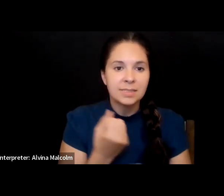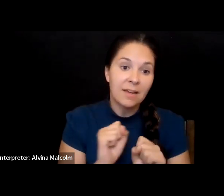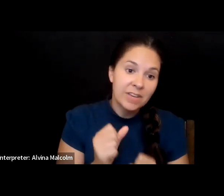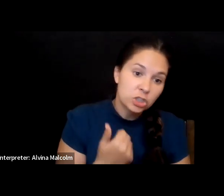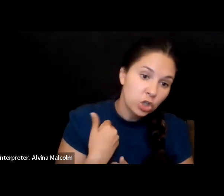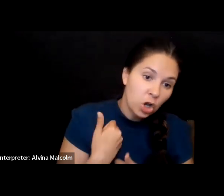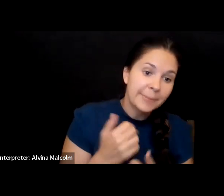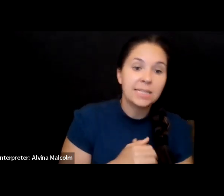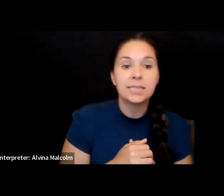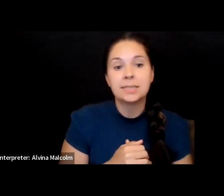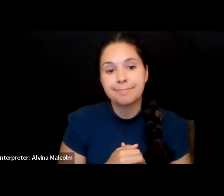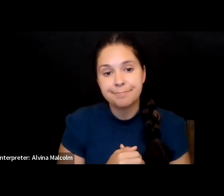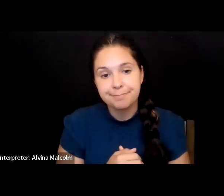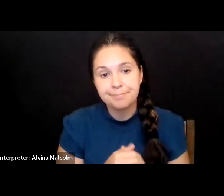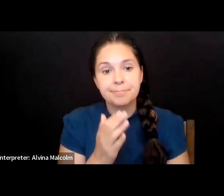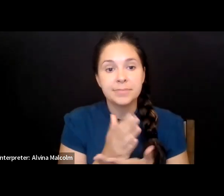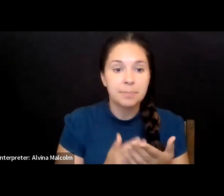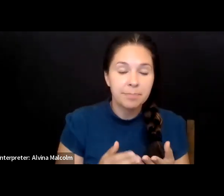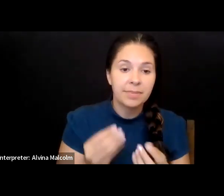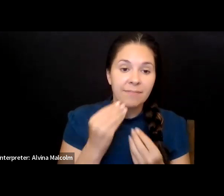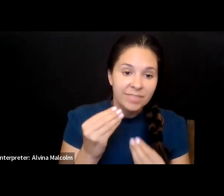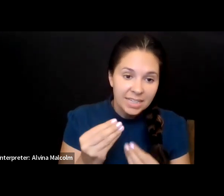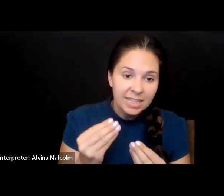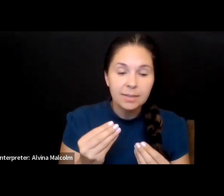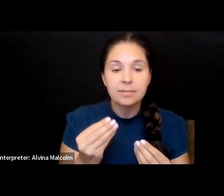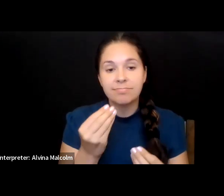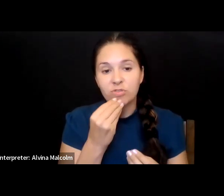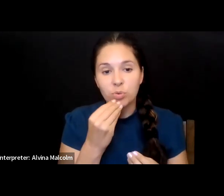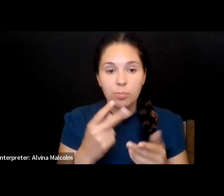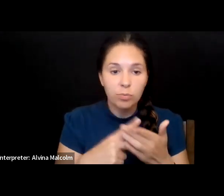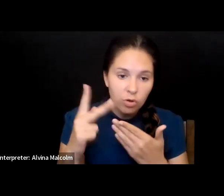the governor creates funds to go out to